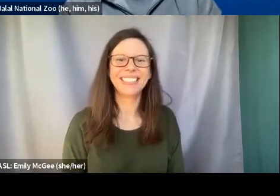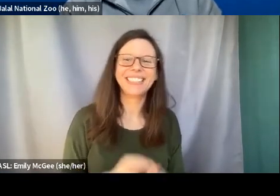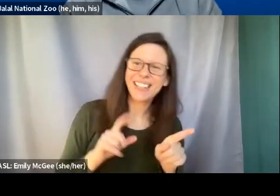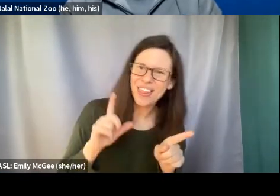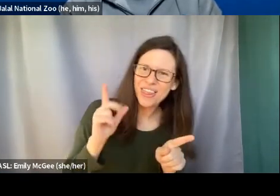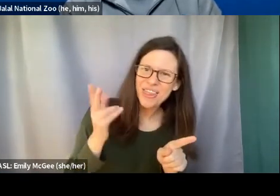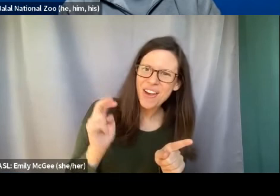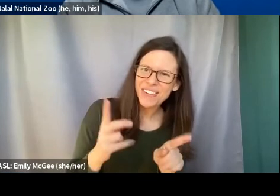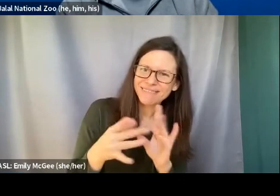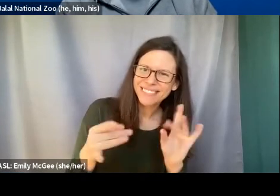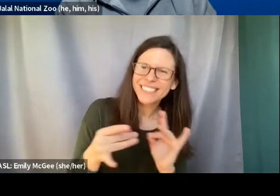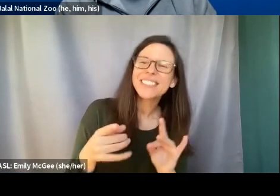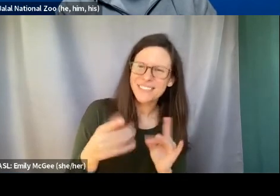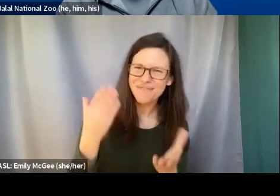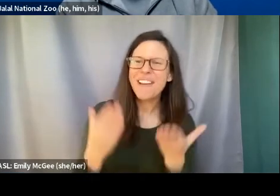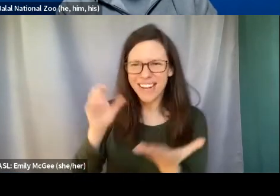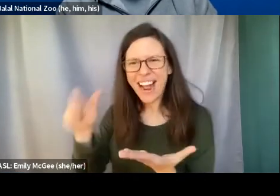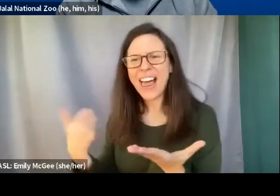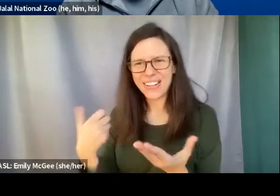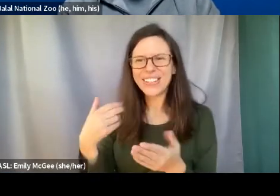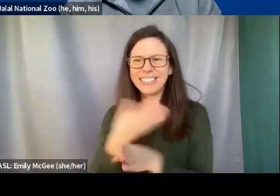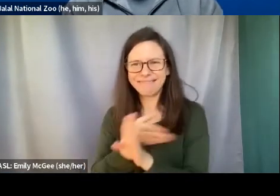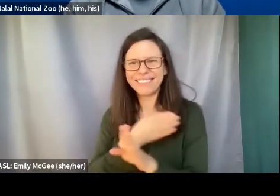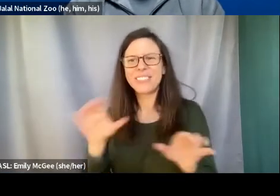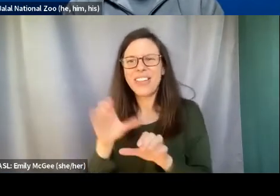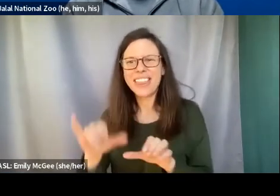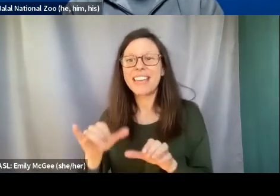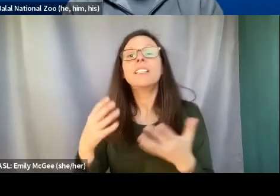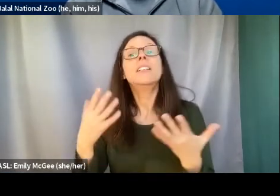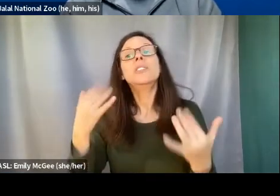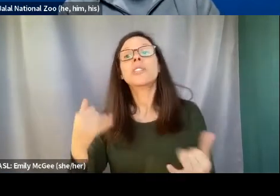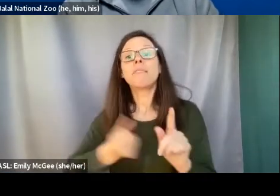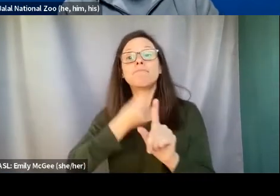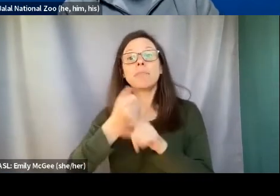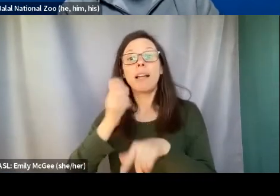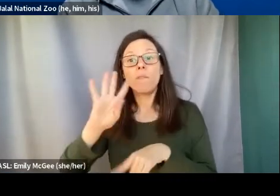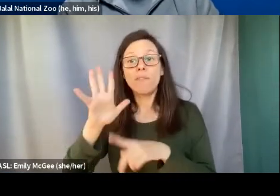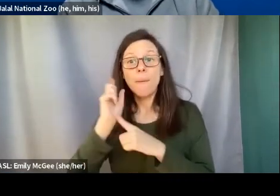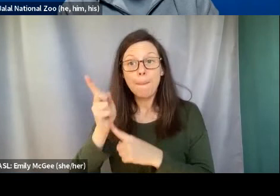So we have reached our 45 minutes so, some folks may need to go if your class is ending. So I am